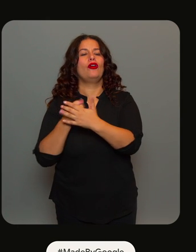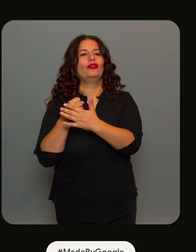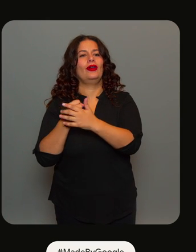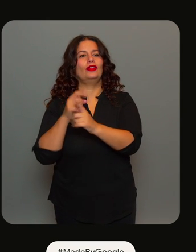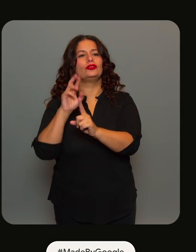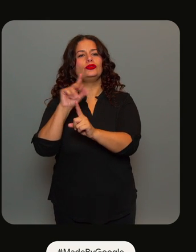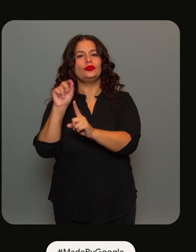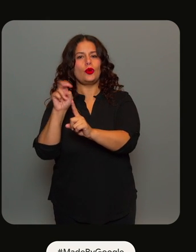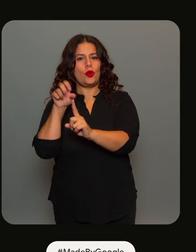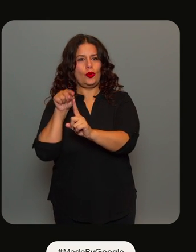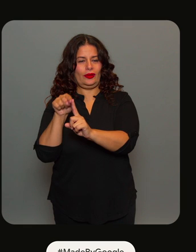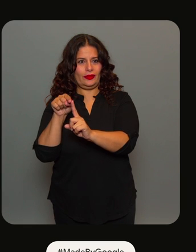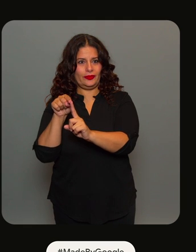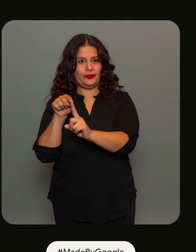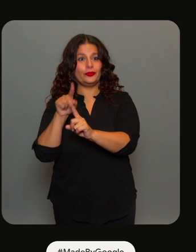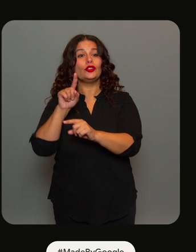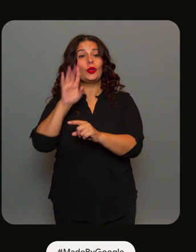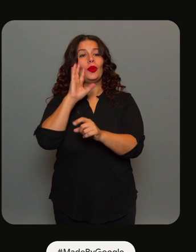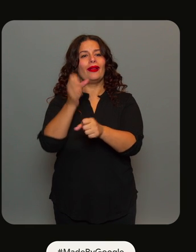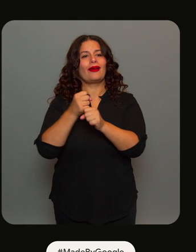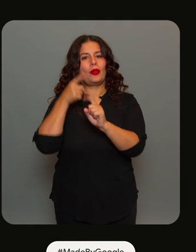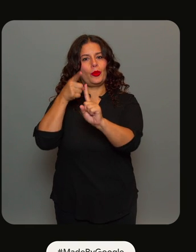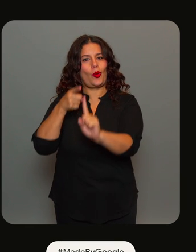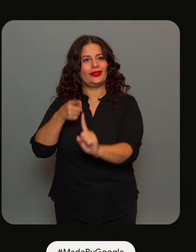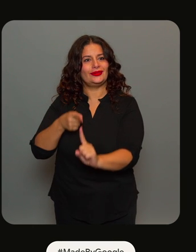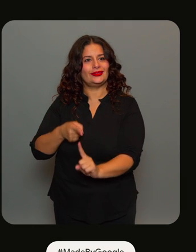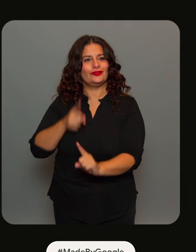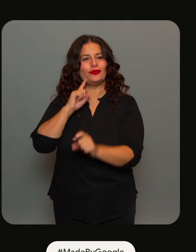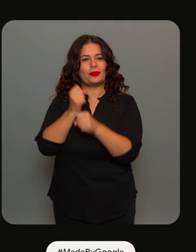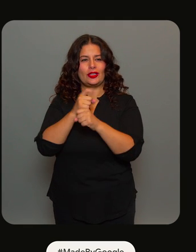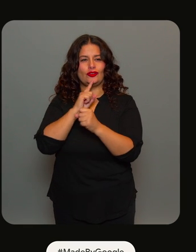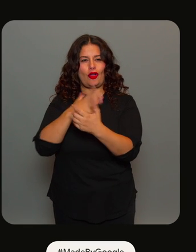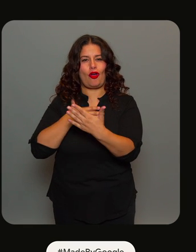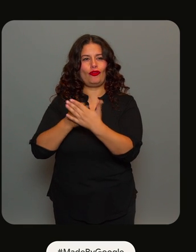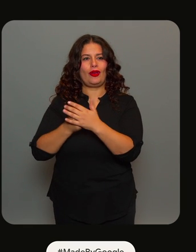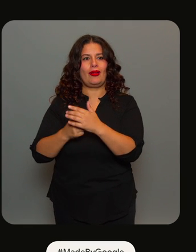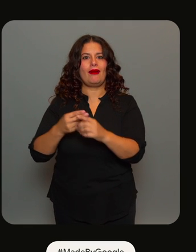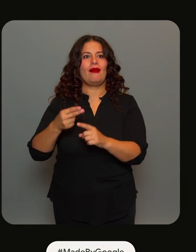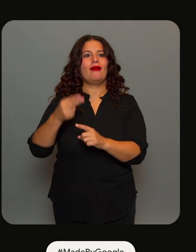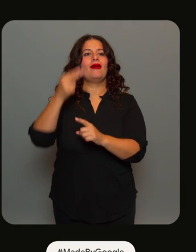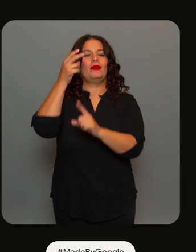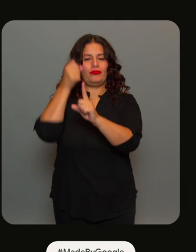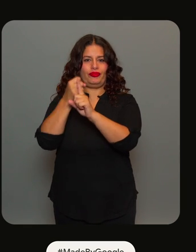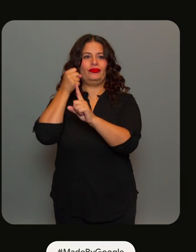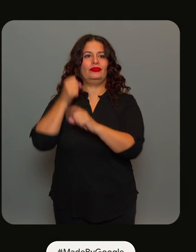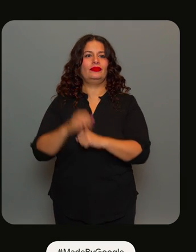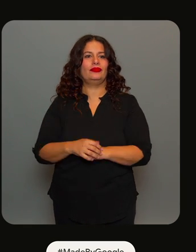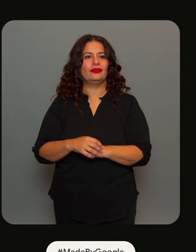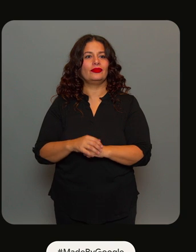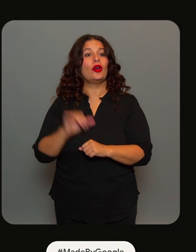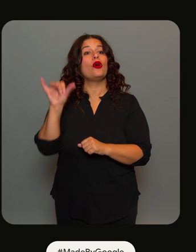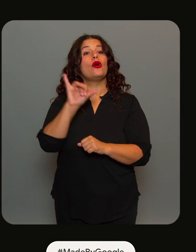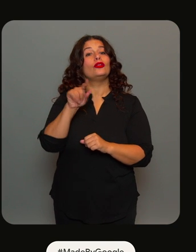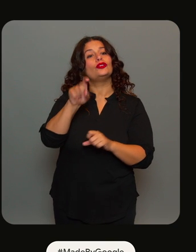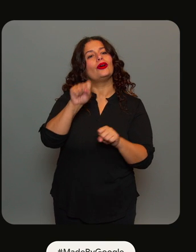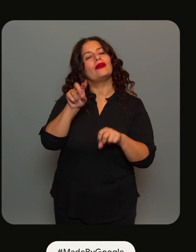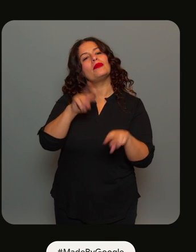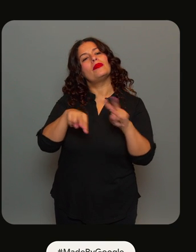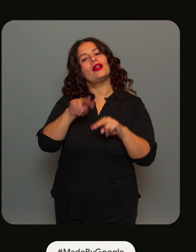workout productive. You'll be able to assess your heart rate rhythm for AFib with the ECG app, and provide peace-of-mind for you and your